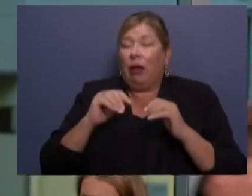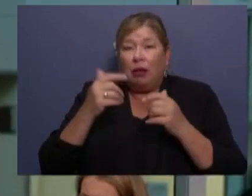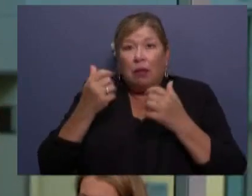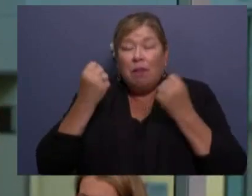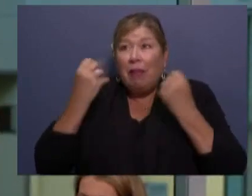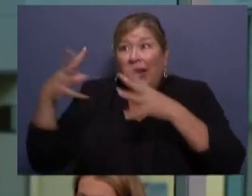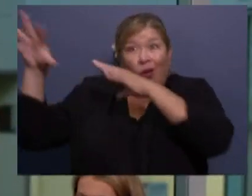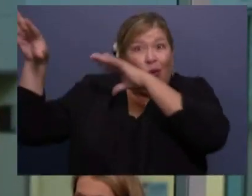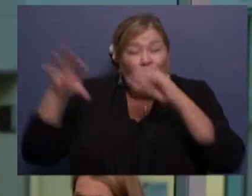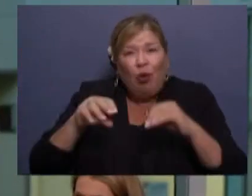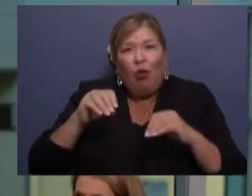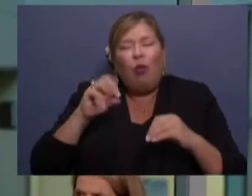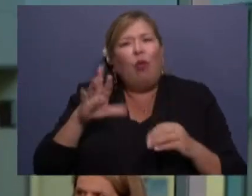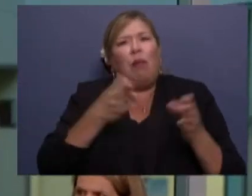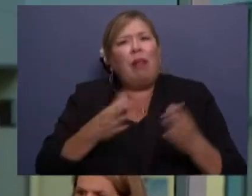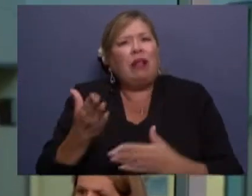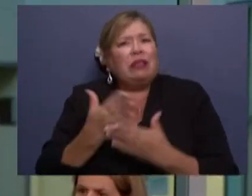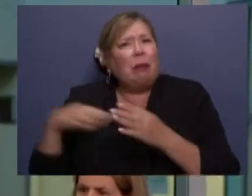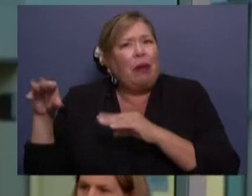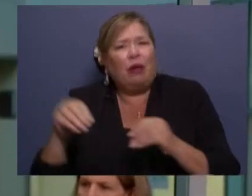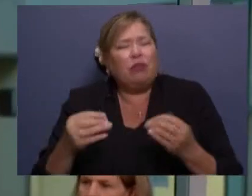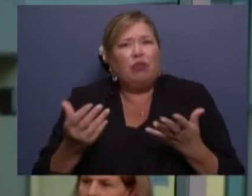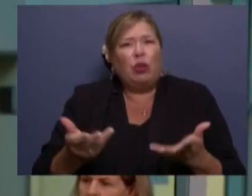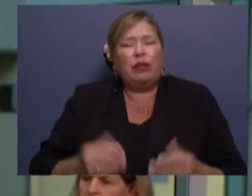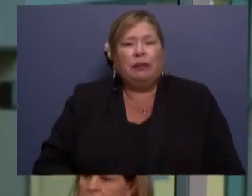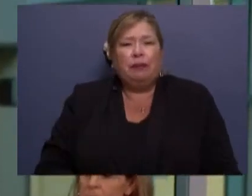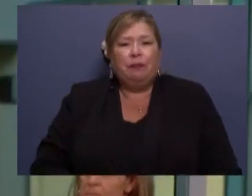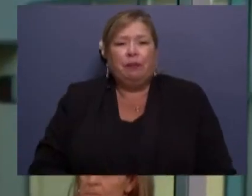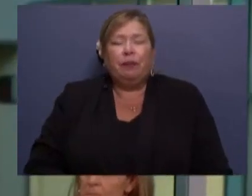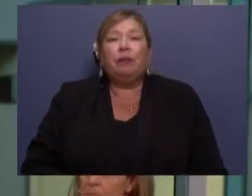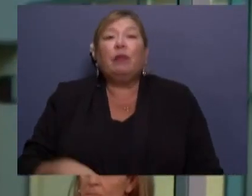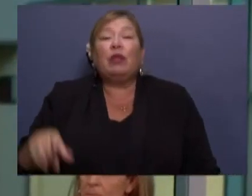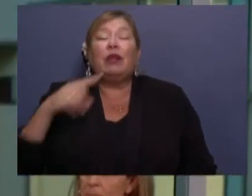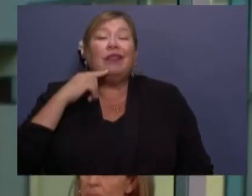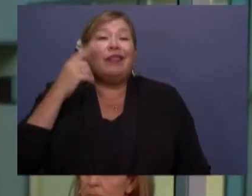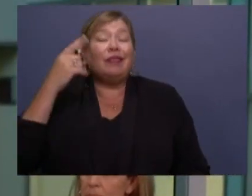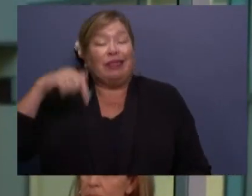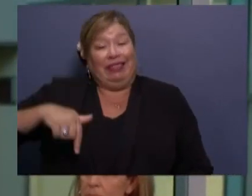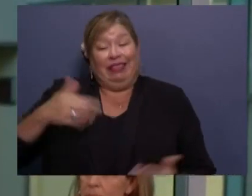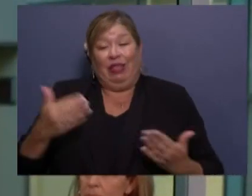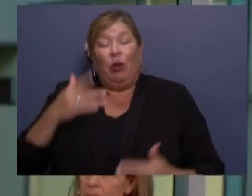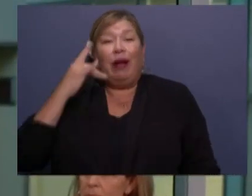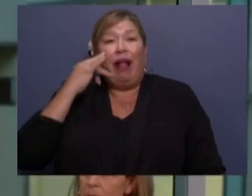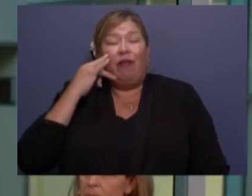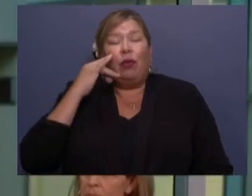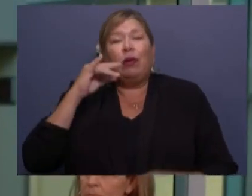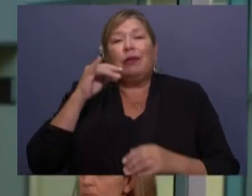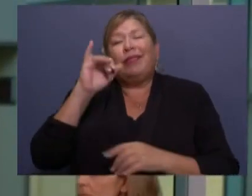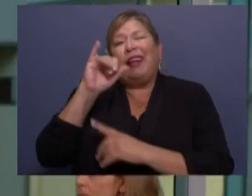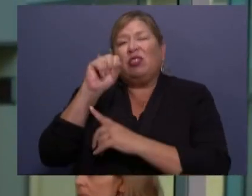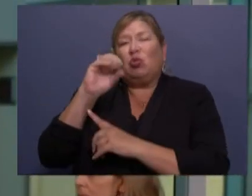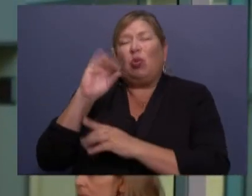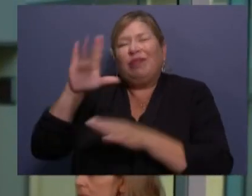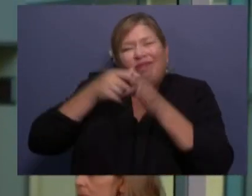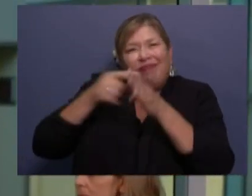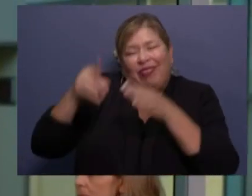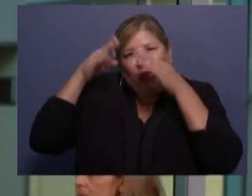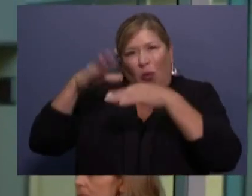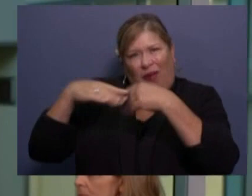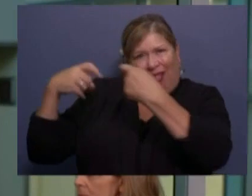on that? Yeah. We at the at the California Independent system operator, we watched the real time supply demand balance for the grid.